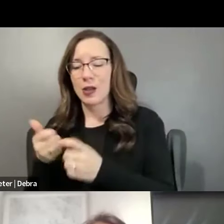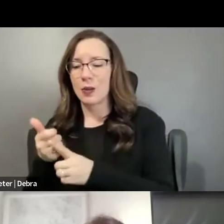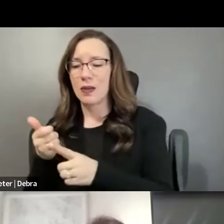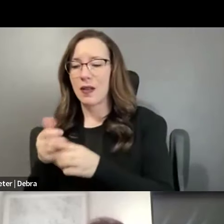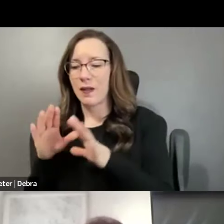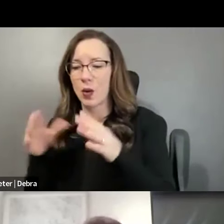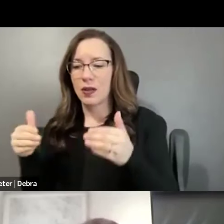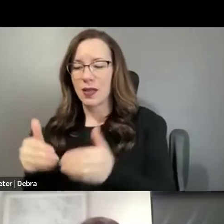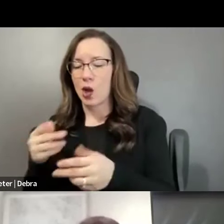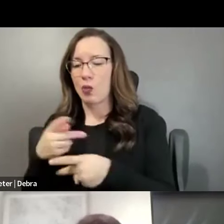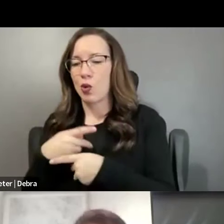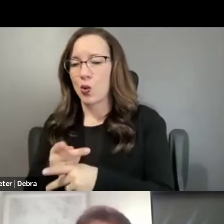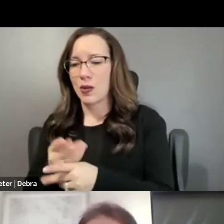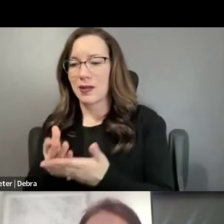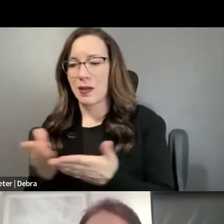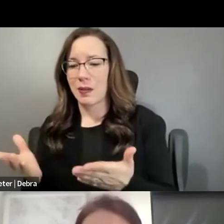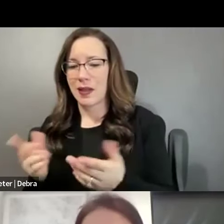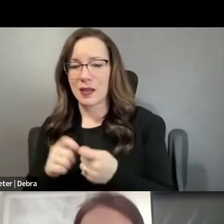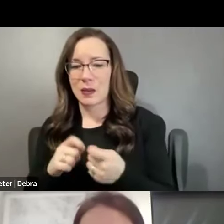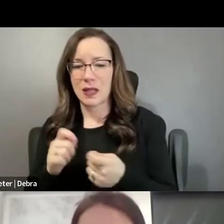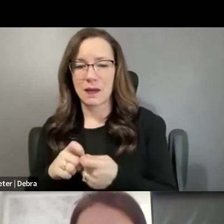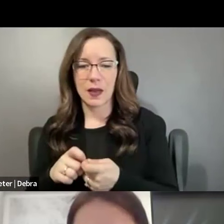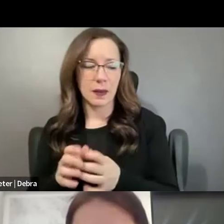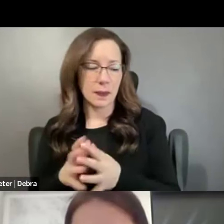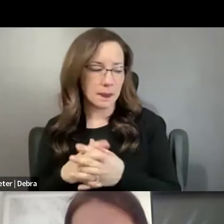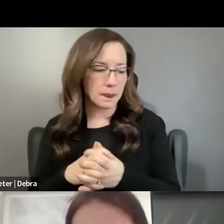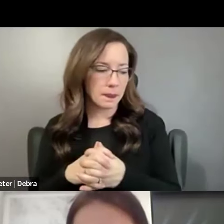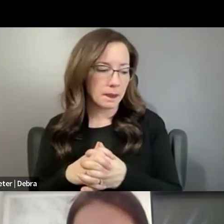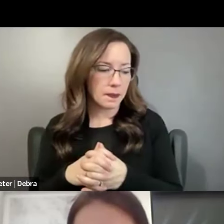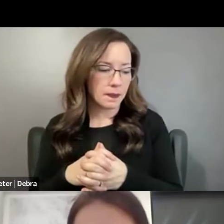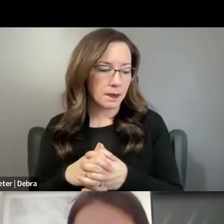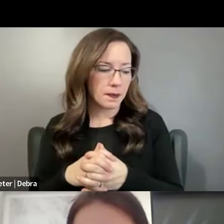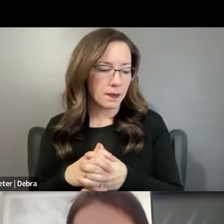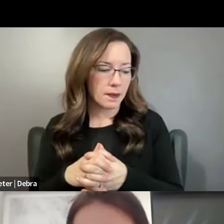on producing something there is often a much wider scope